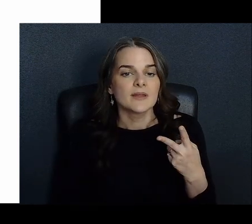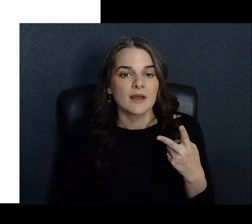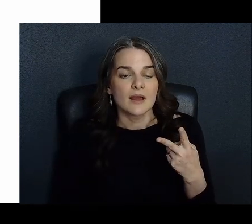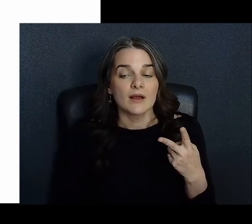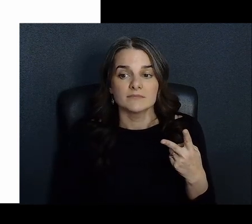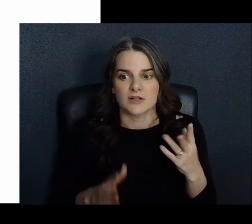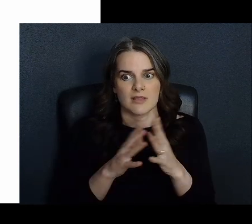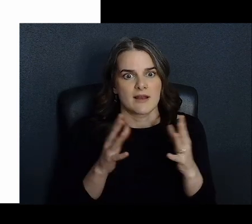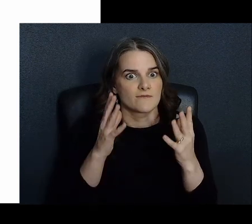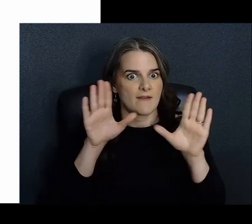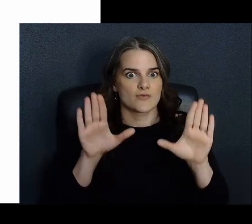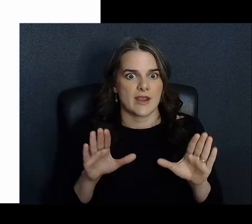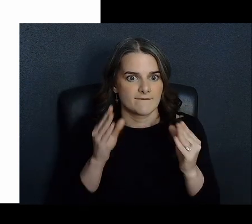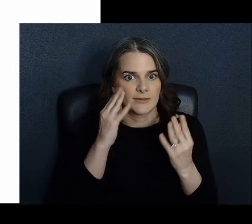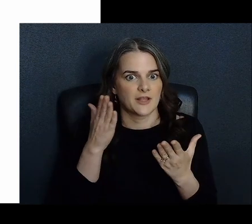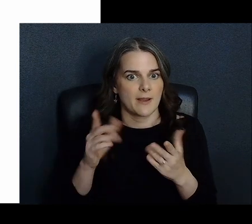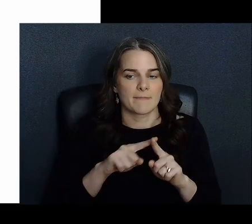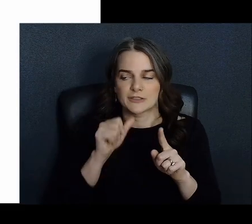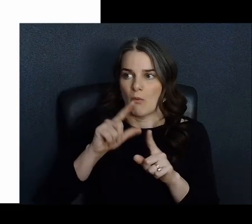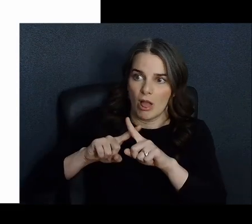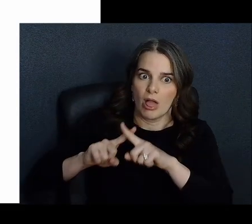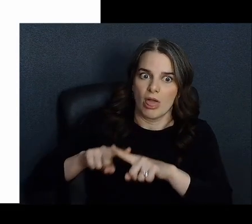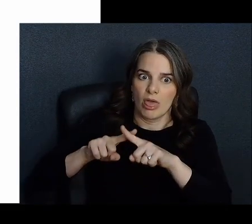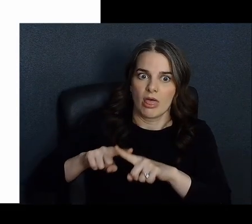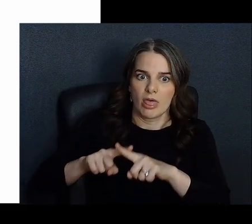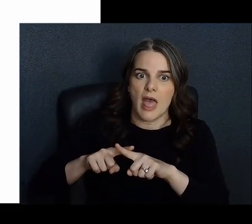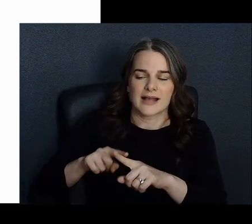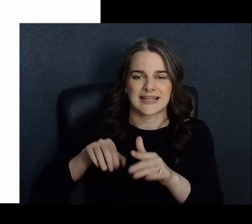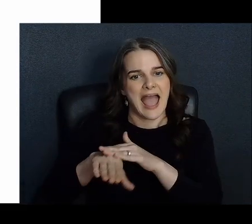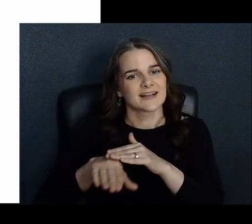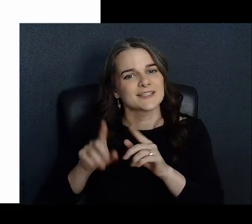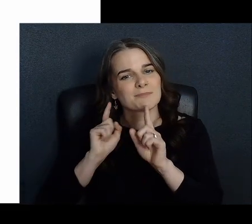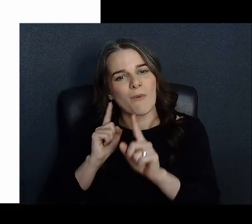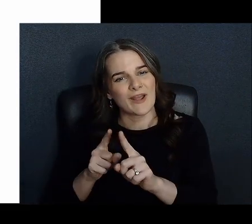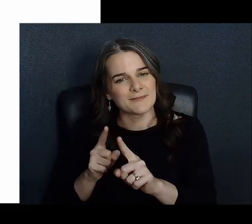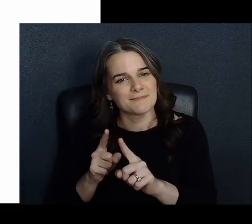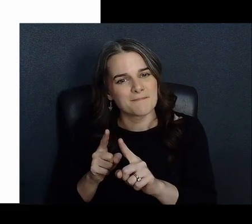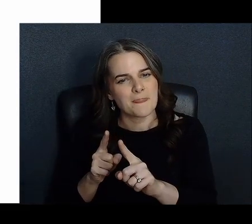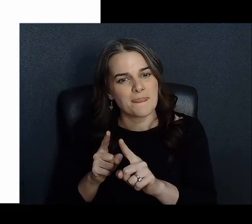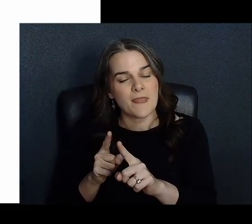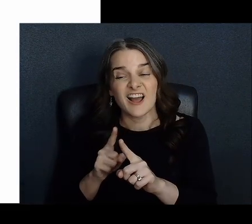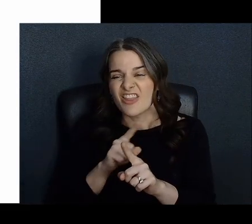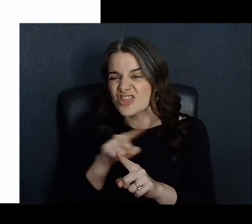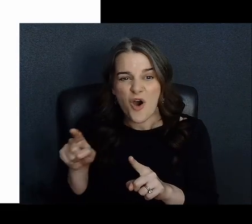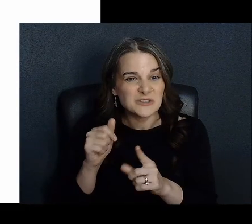not to rely totally as the access point. As good as these assistants are, there